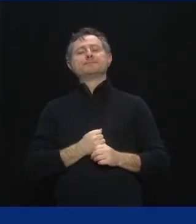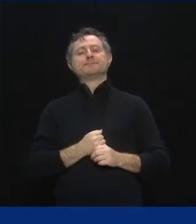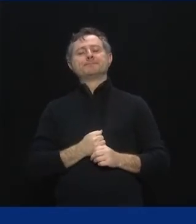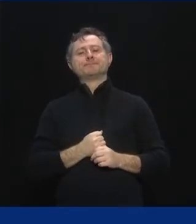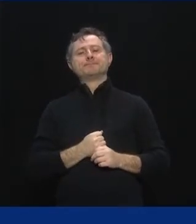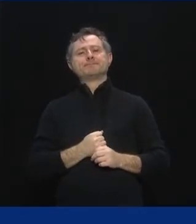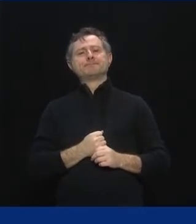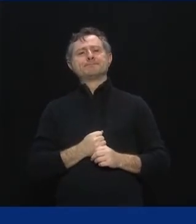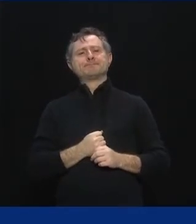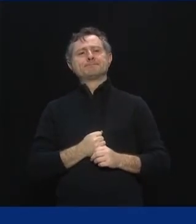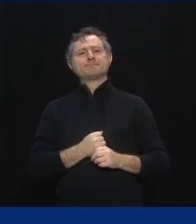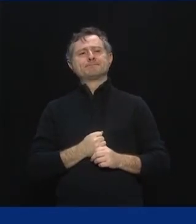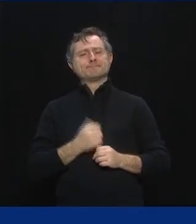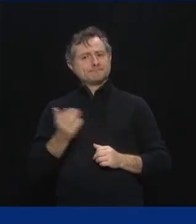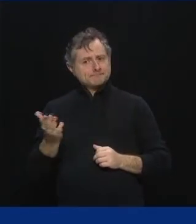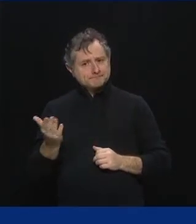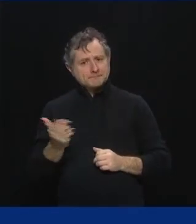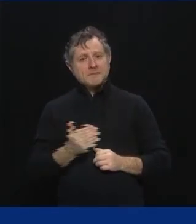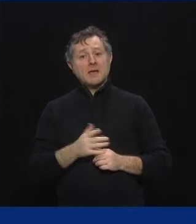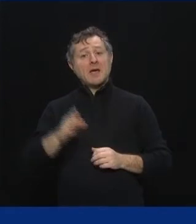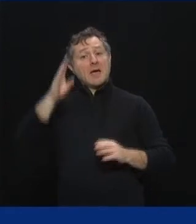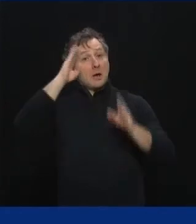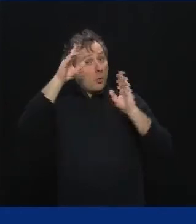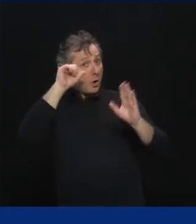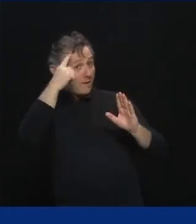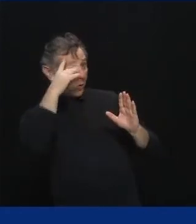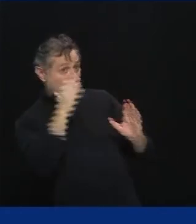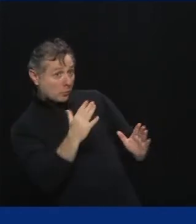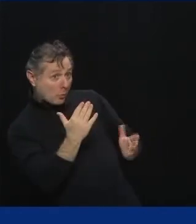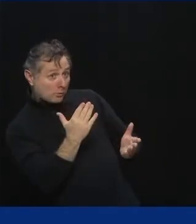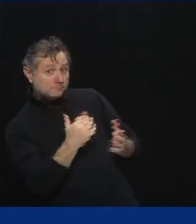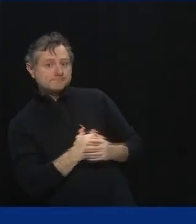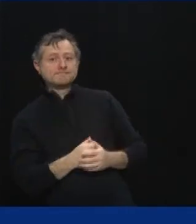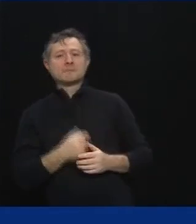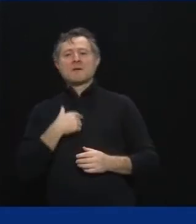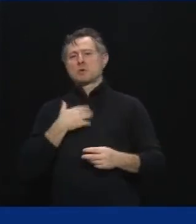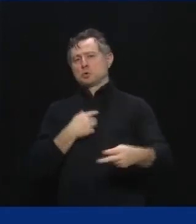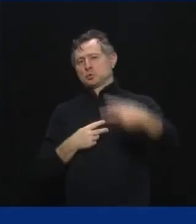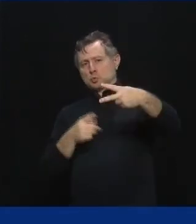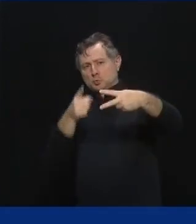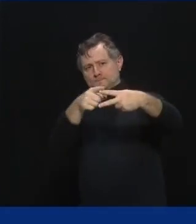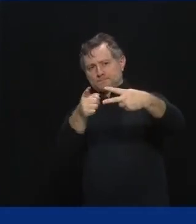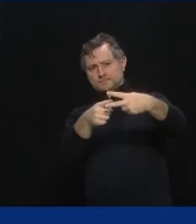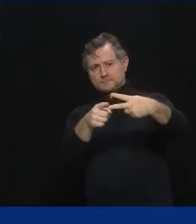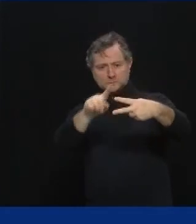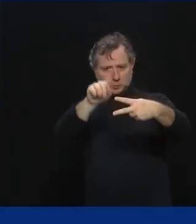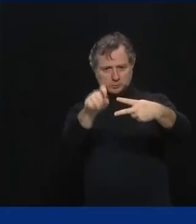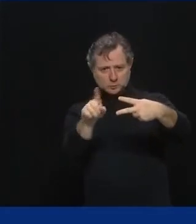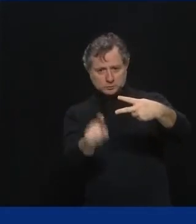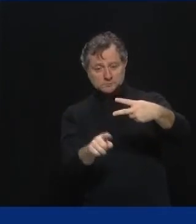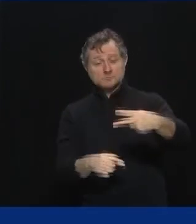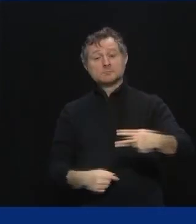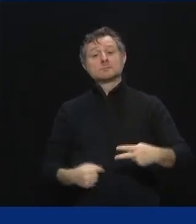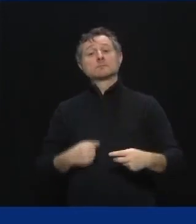YEAH. LET'S MOVE OVER TO YOUR NEXT QUESTION. JOHN, YOUR MIKE IS OPEN.